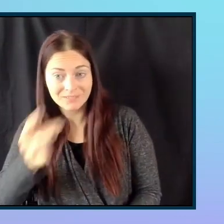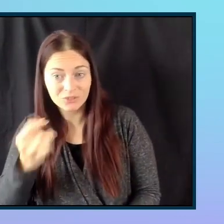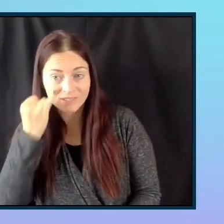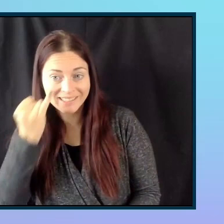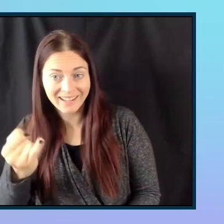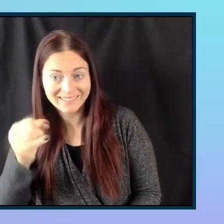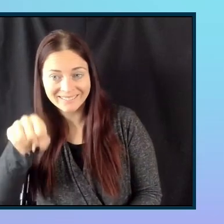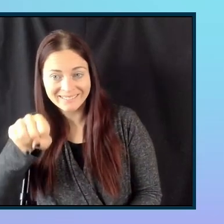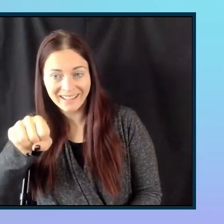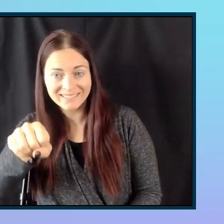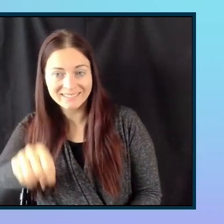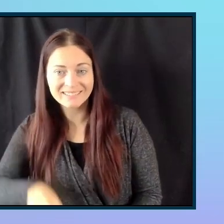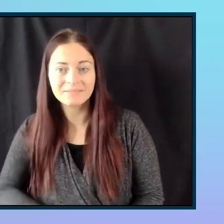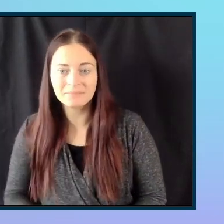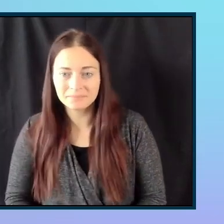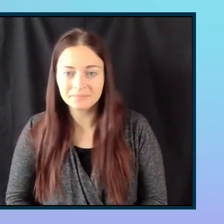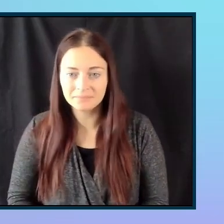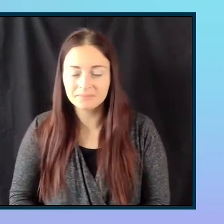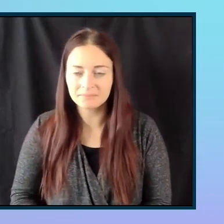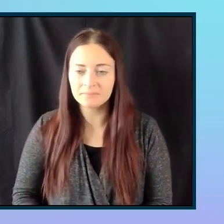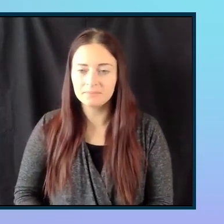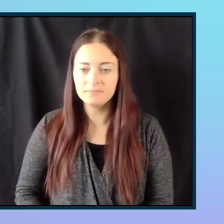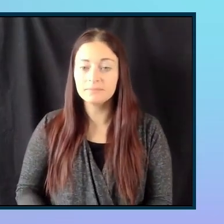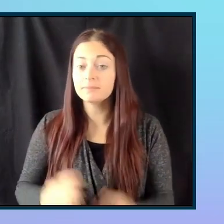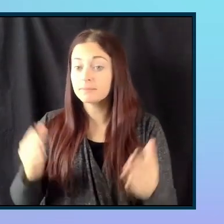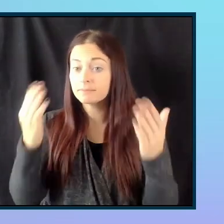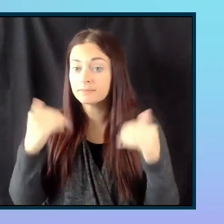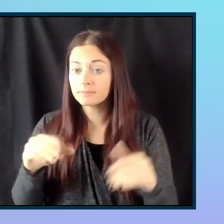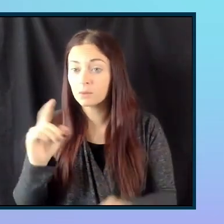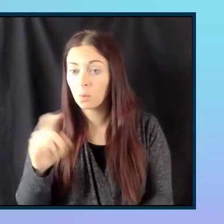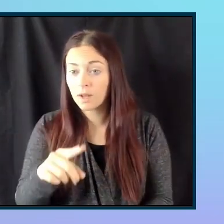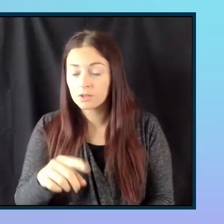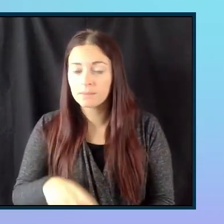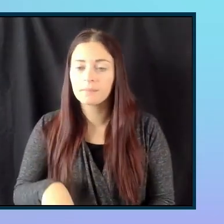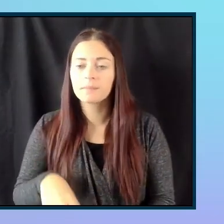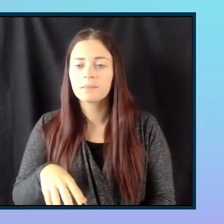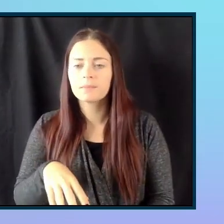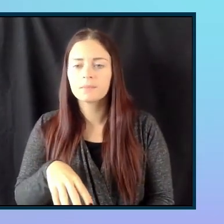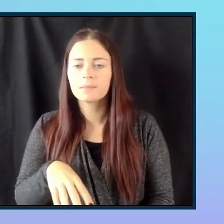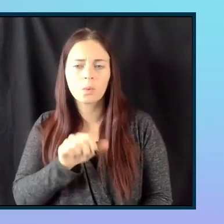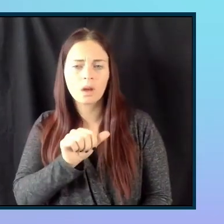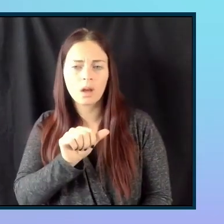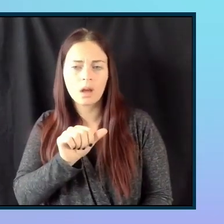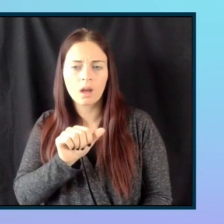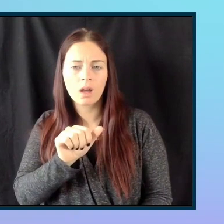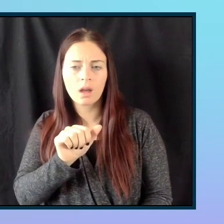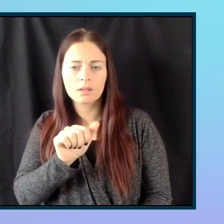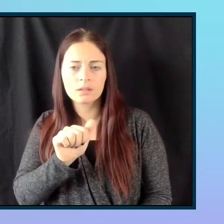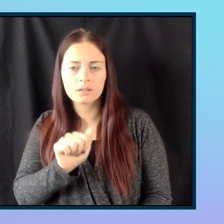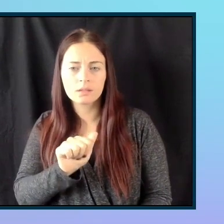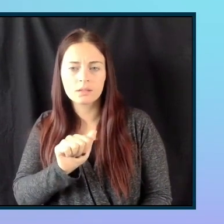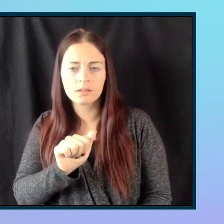Thank you. Moving on. So the lack of AA for prefers reduced motion